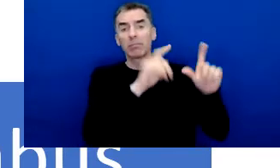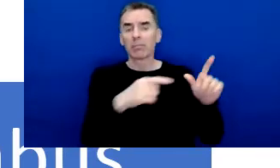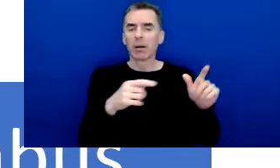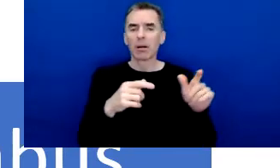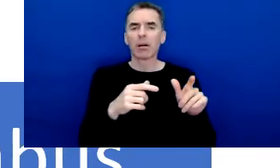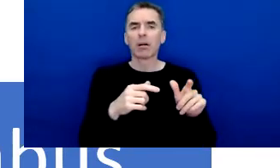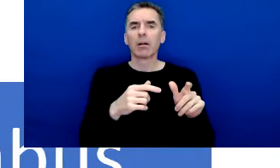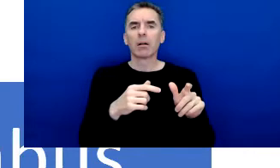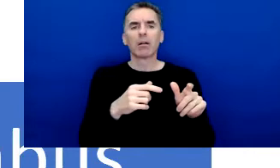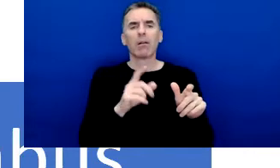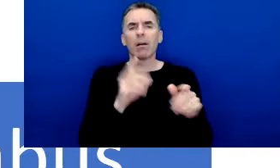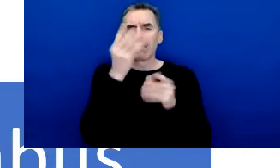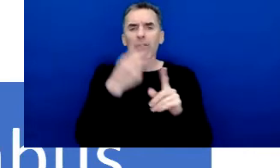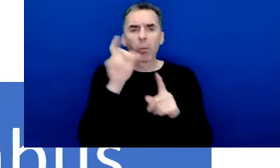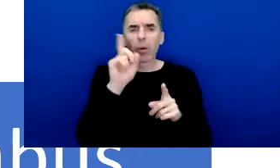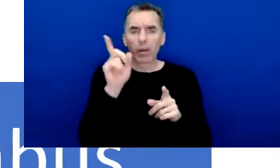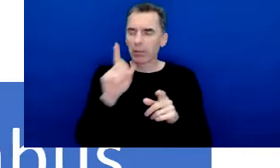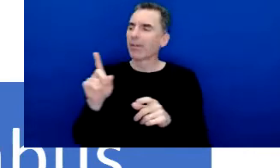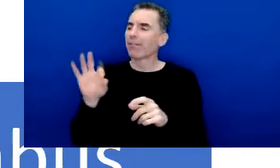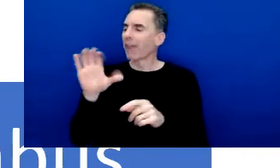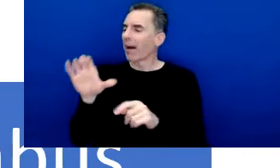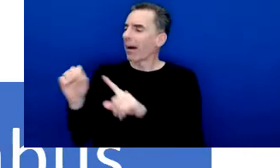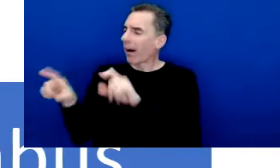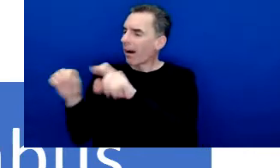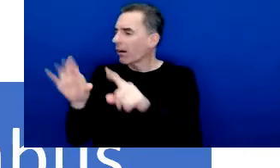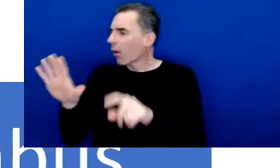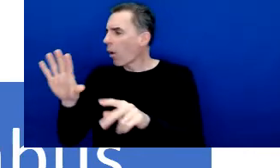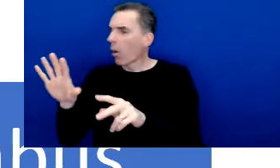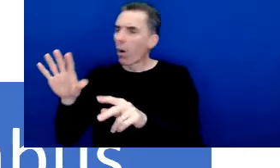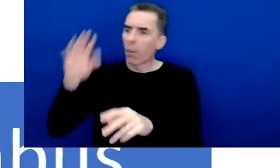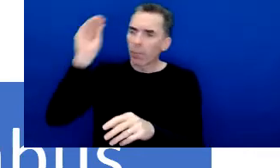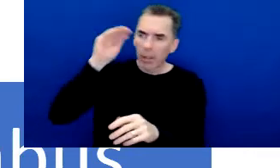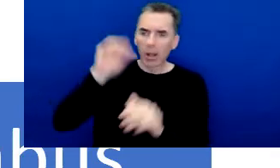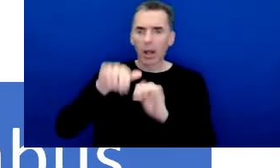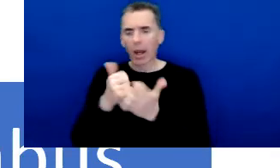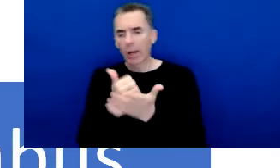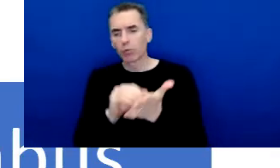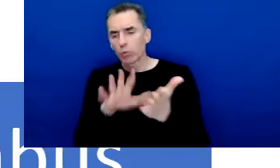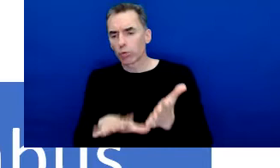serve our students and how to create a better learning environment so we avoid problems in the classroom